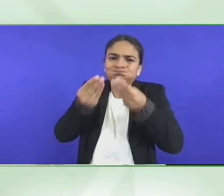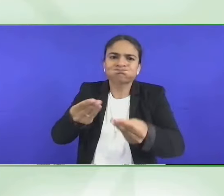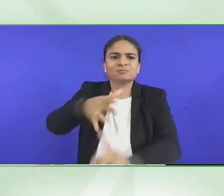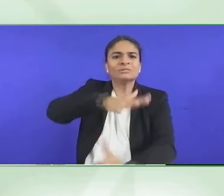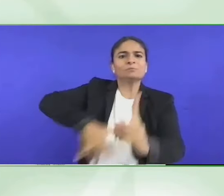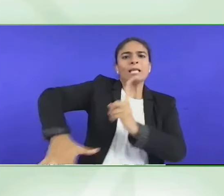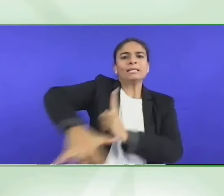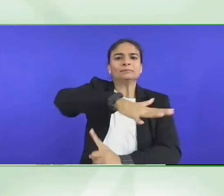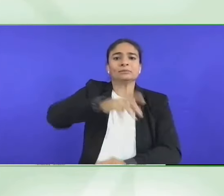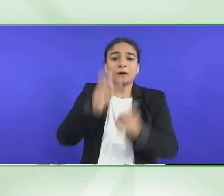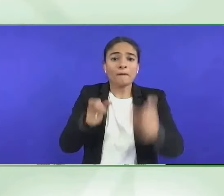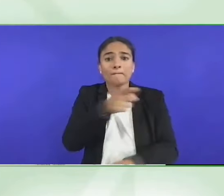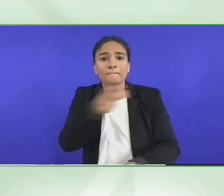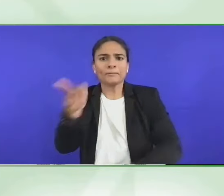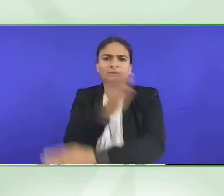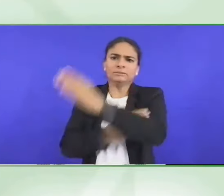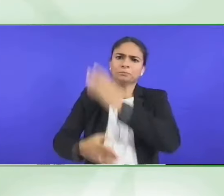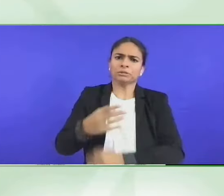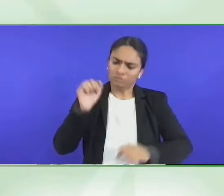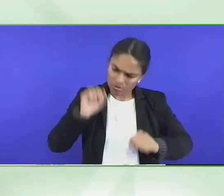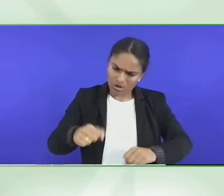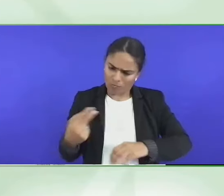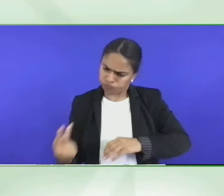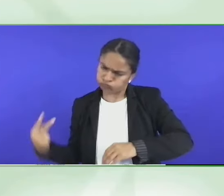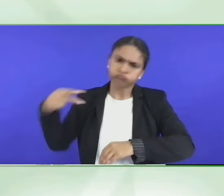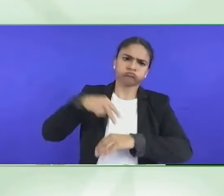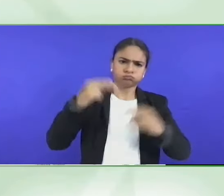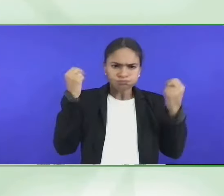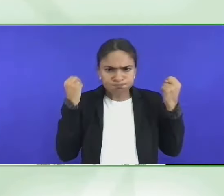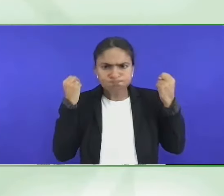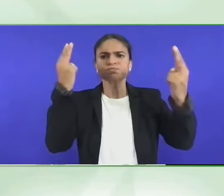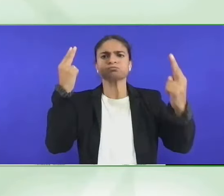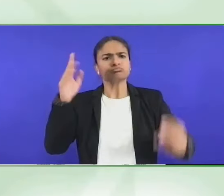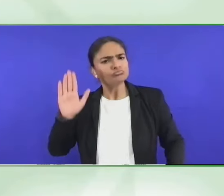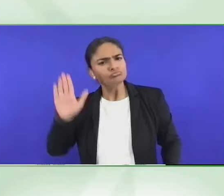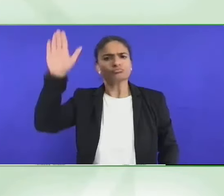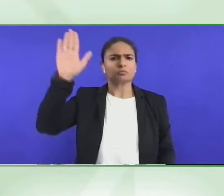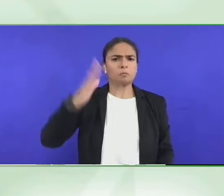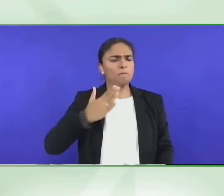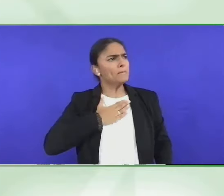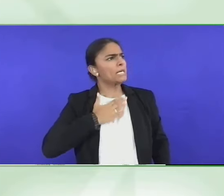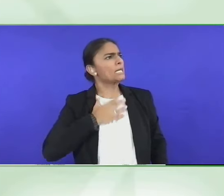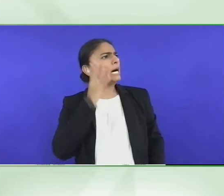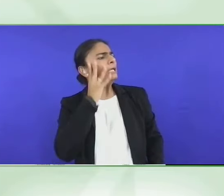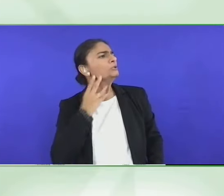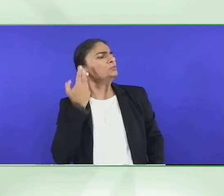Thinking about your own advocacy experience, figuring out your 'why',